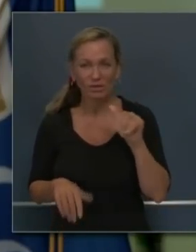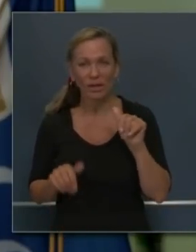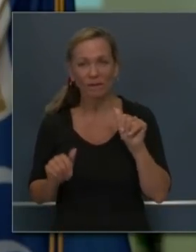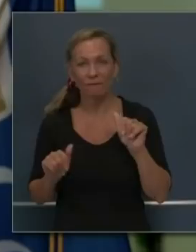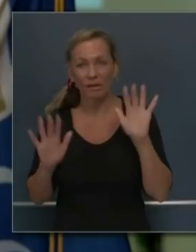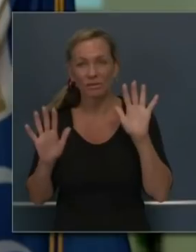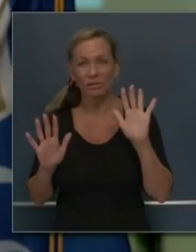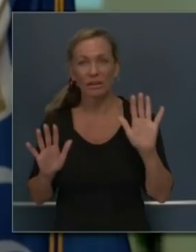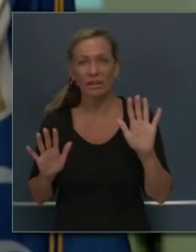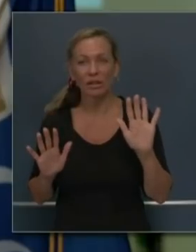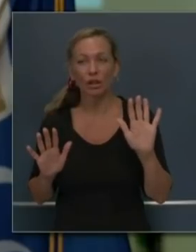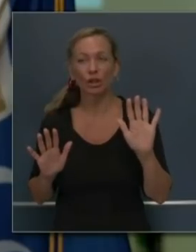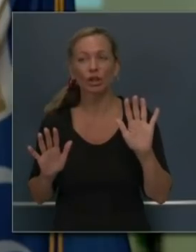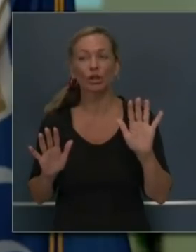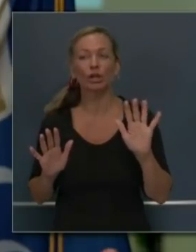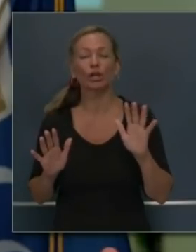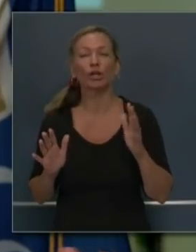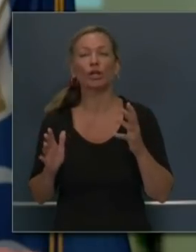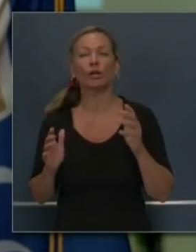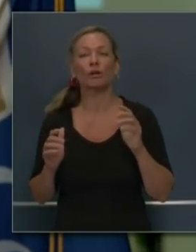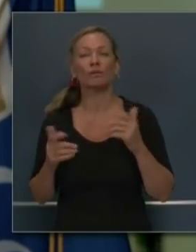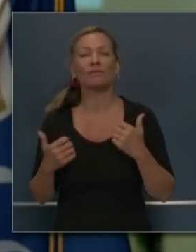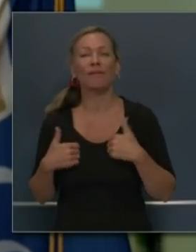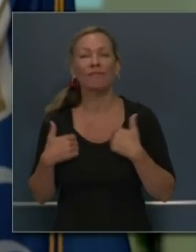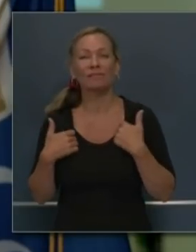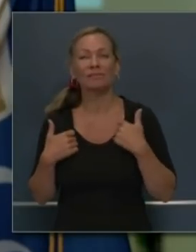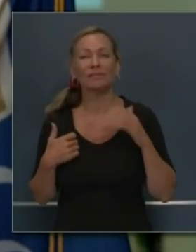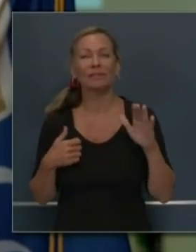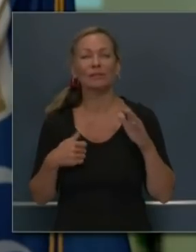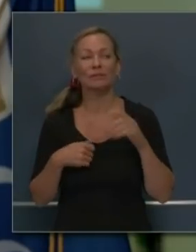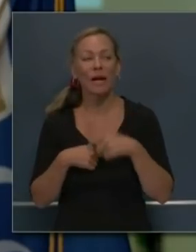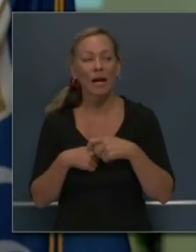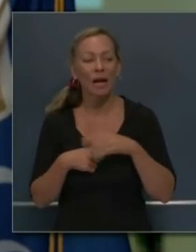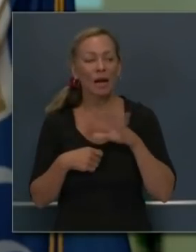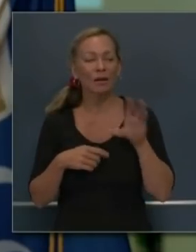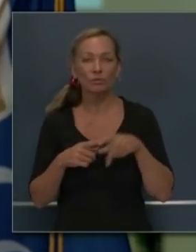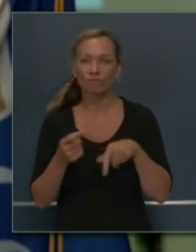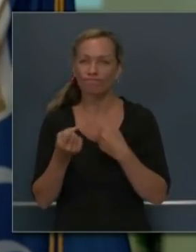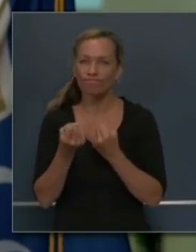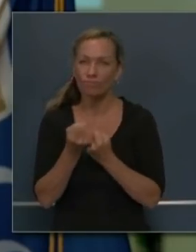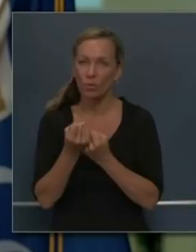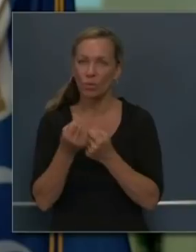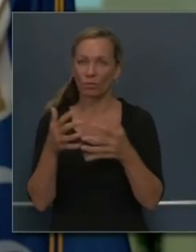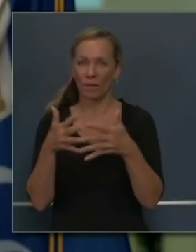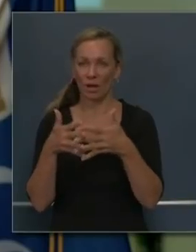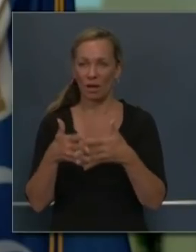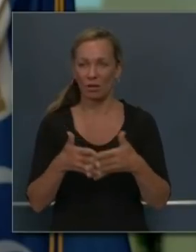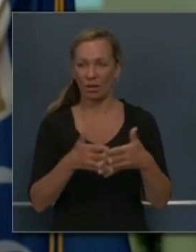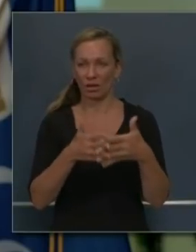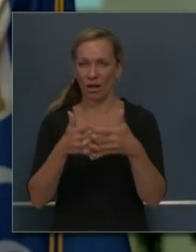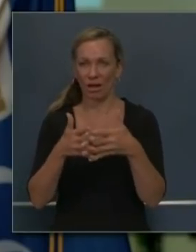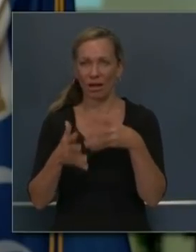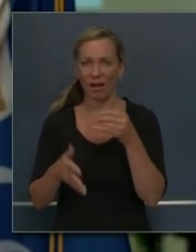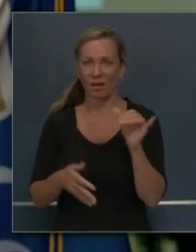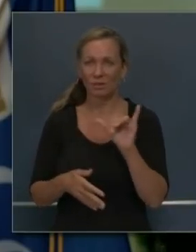VOLUNTEERS ALL ACROSS THE STATE OF CALIFORNIA BY ALL OF THOSE SELFLESS INDIVIDUALS FROM THE